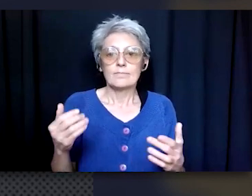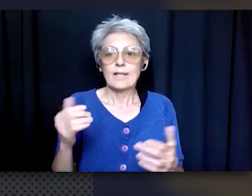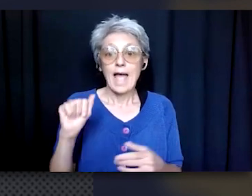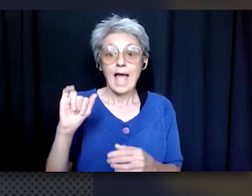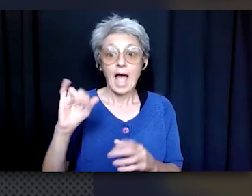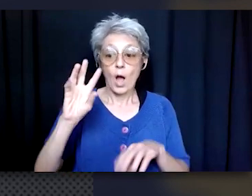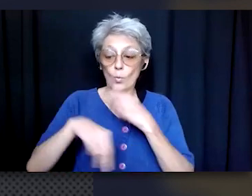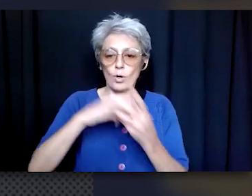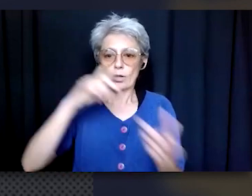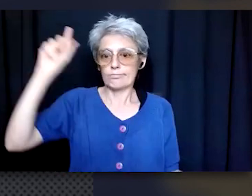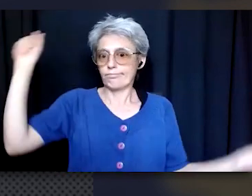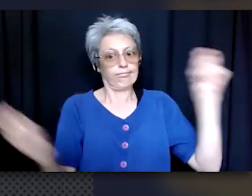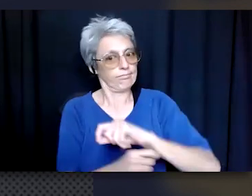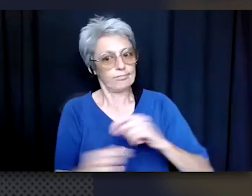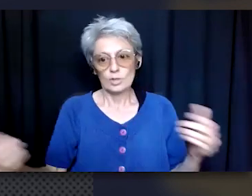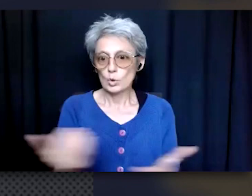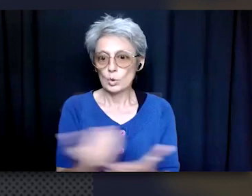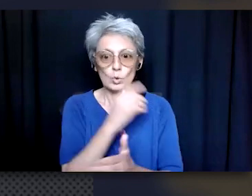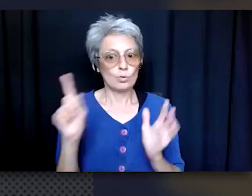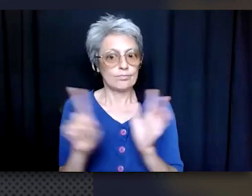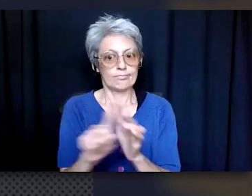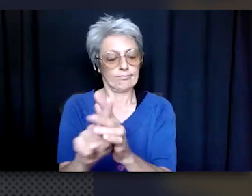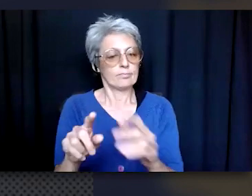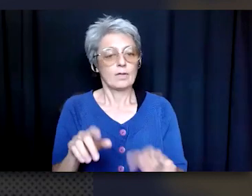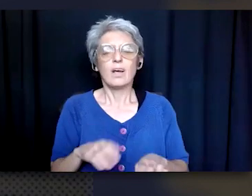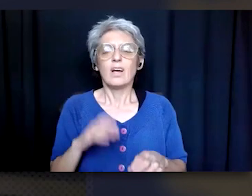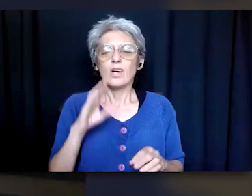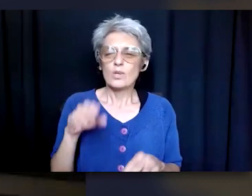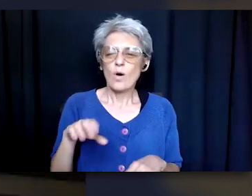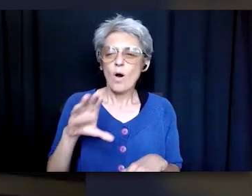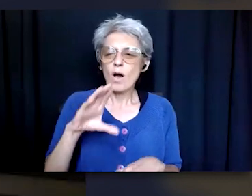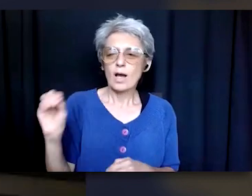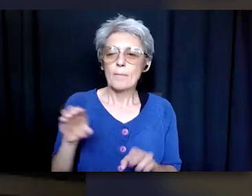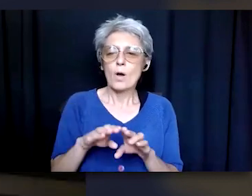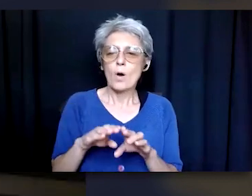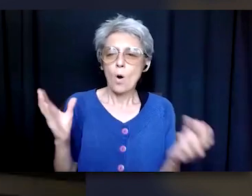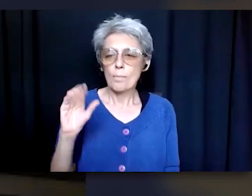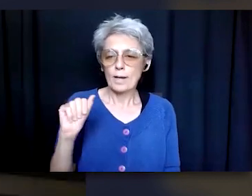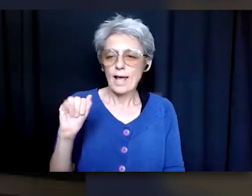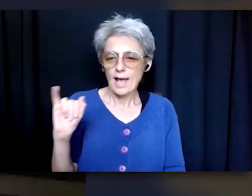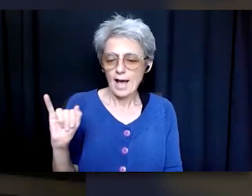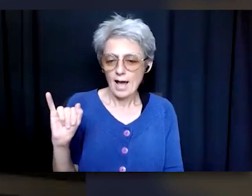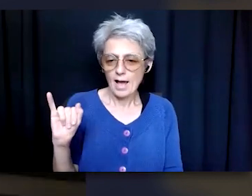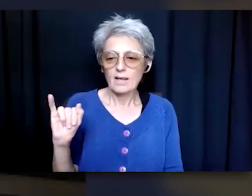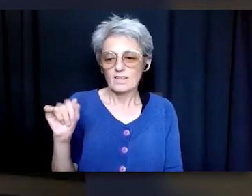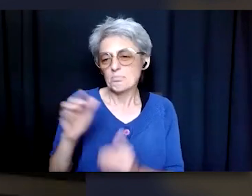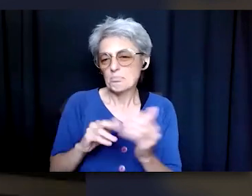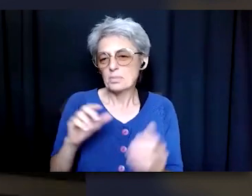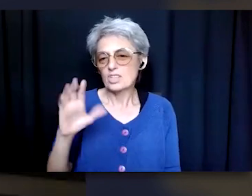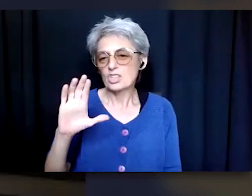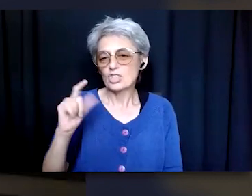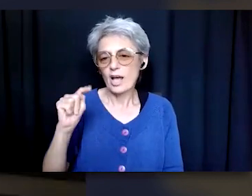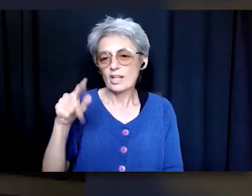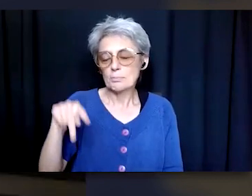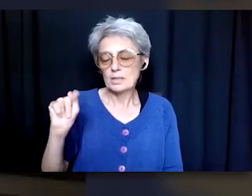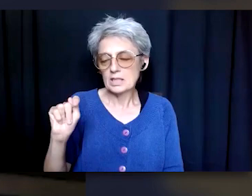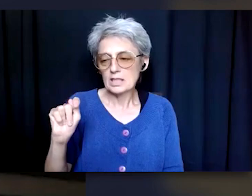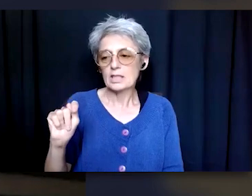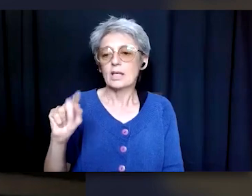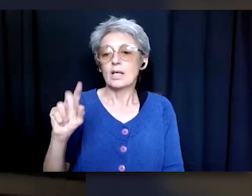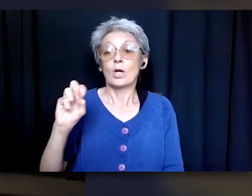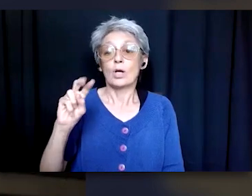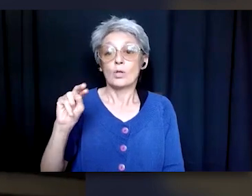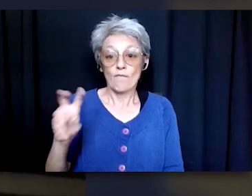are so—so OpenAI, the company that built ChatGPT and released it in November of 2022 and began this